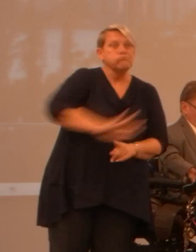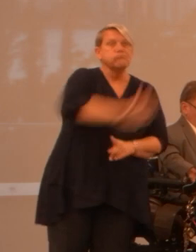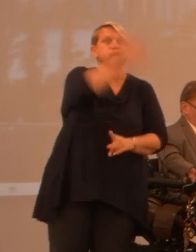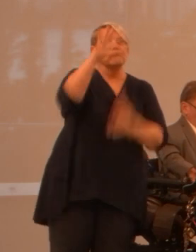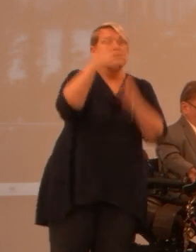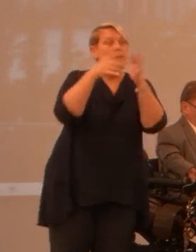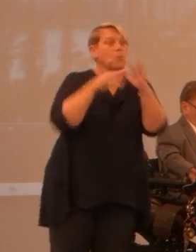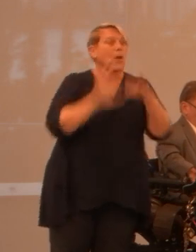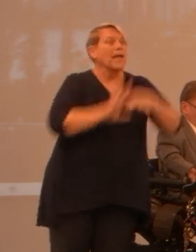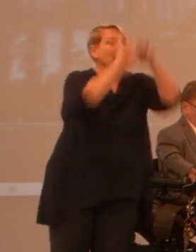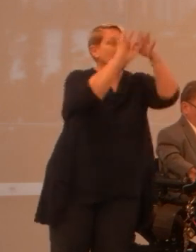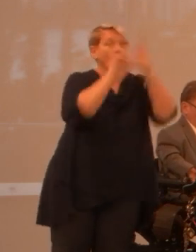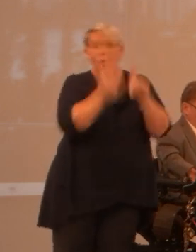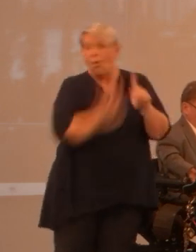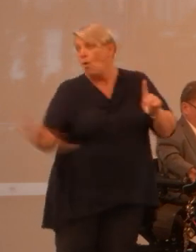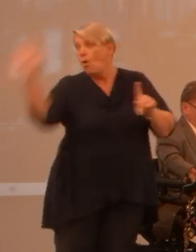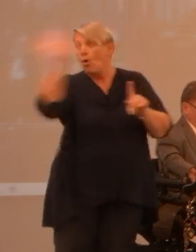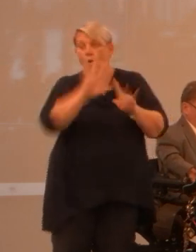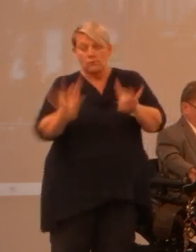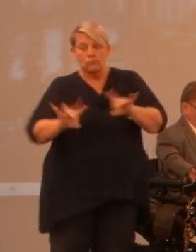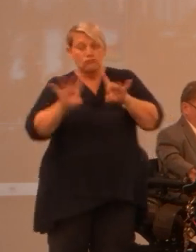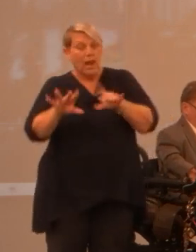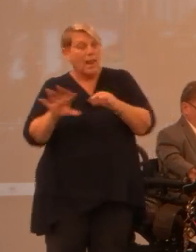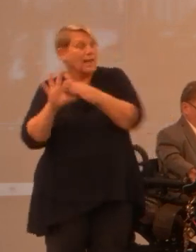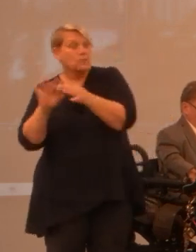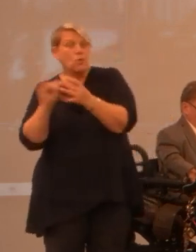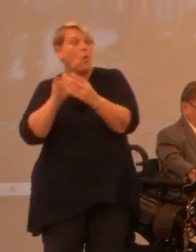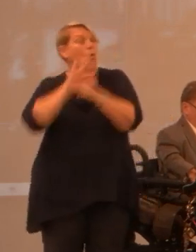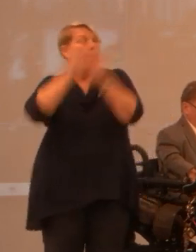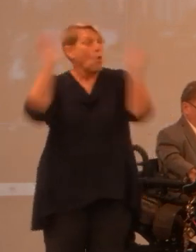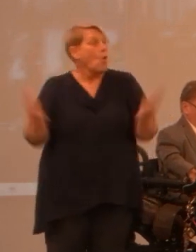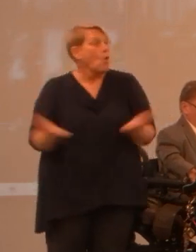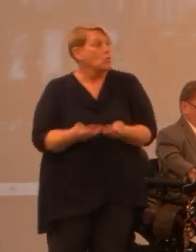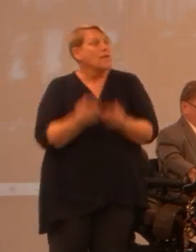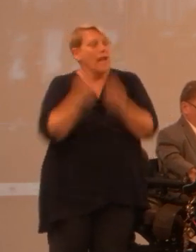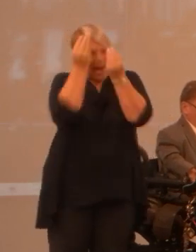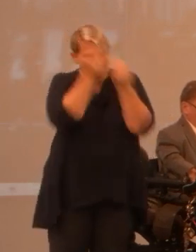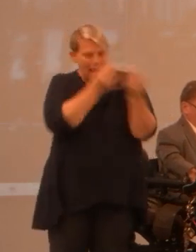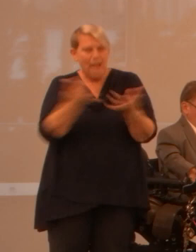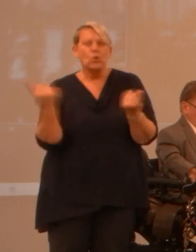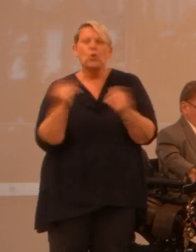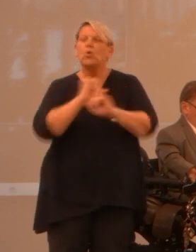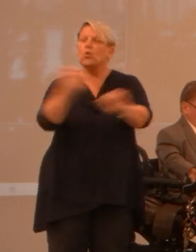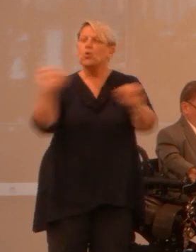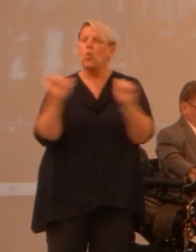parts of Australia, even other parts of the world. Just let the boodja and the worl know, who's your mob and where you're from.